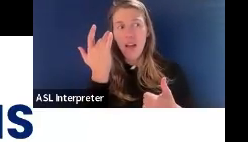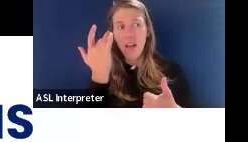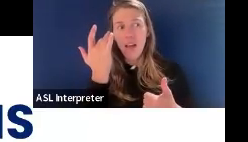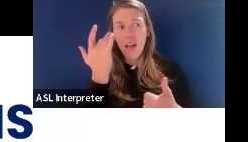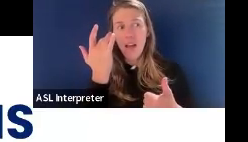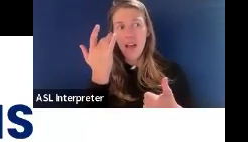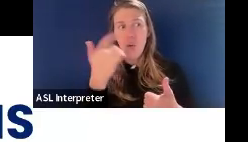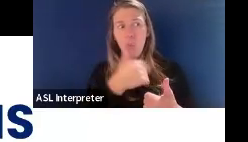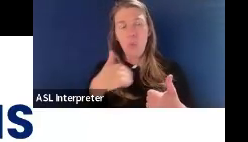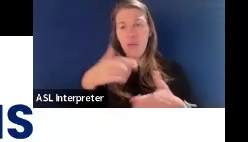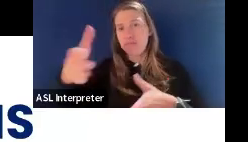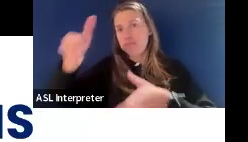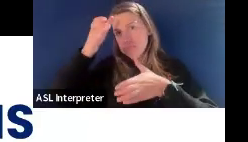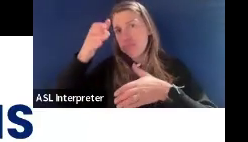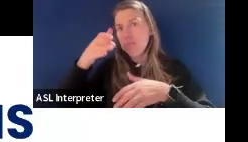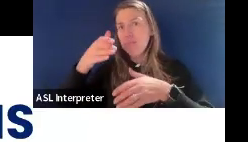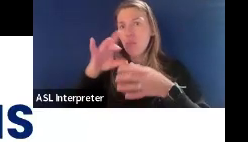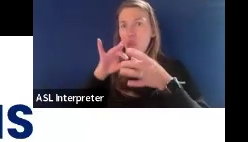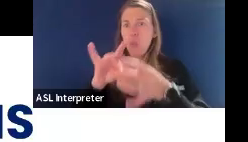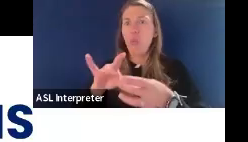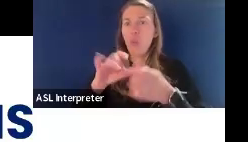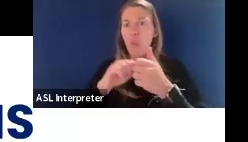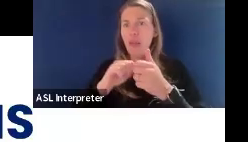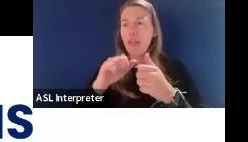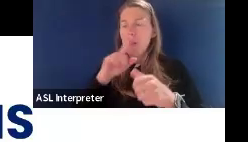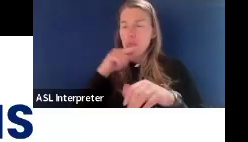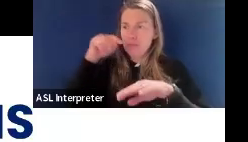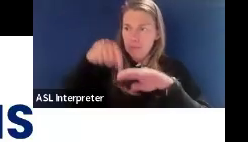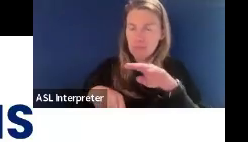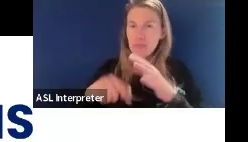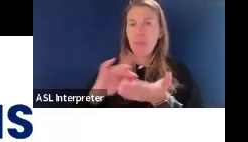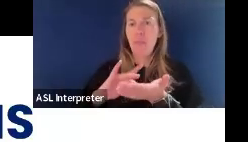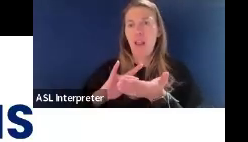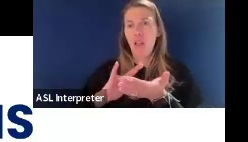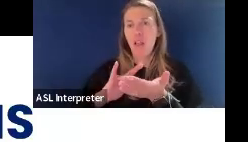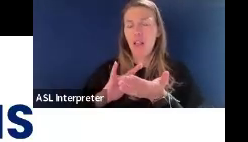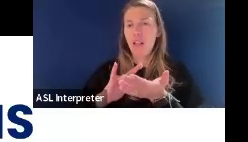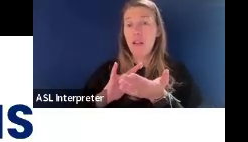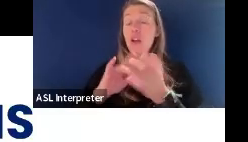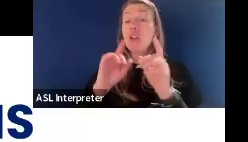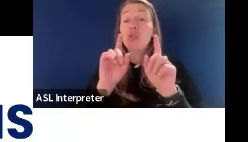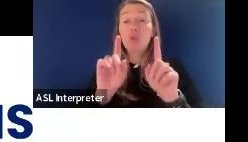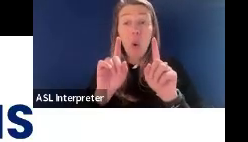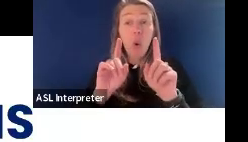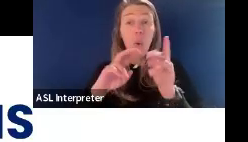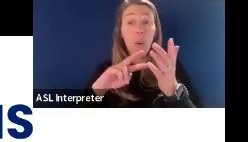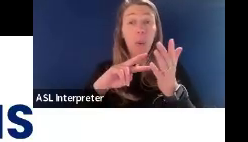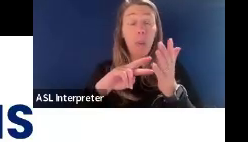How knowledgeable we are on profound medical with that being said,